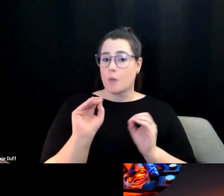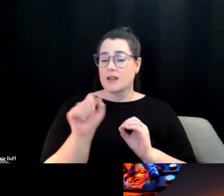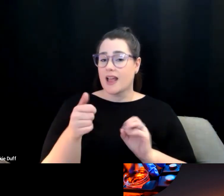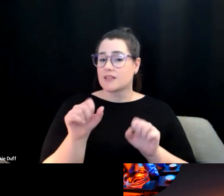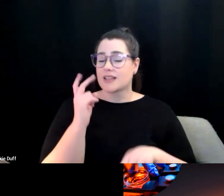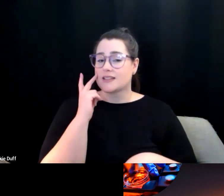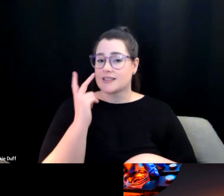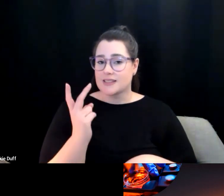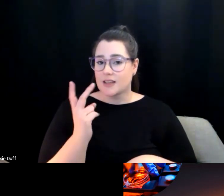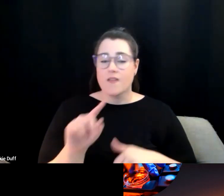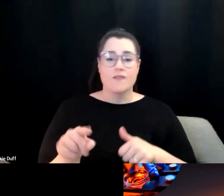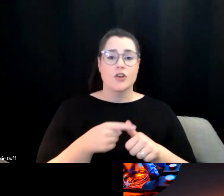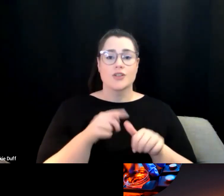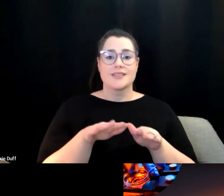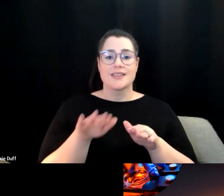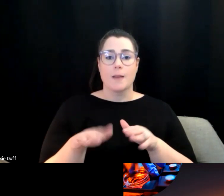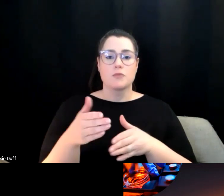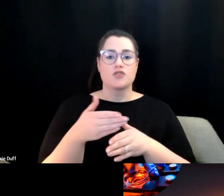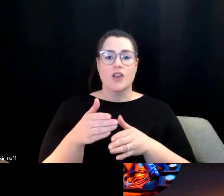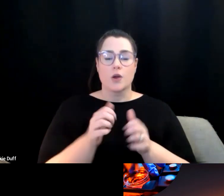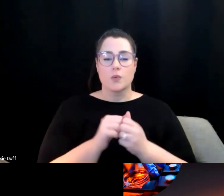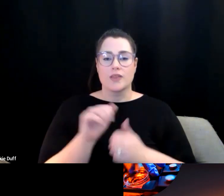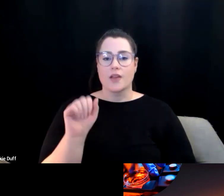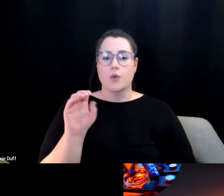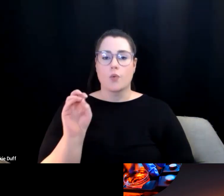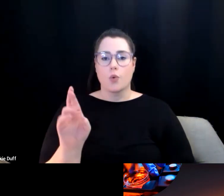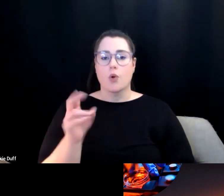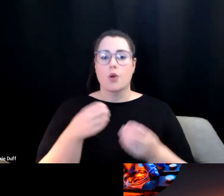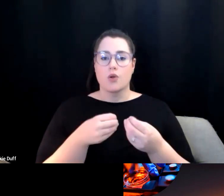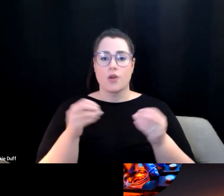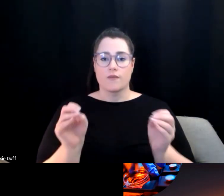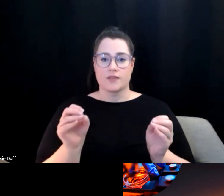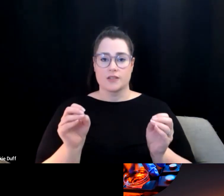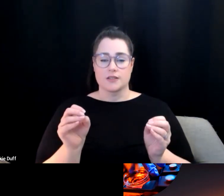The first step you should do is share it with your AOR Office. And you can grant them edit access.